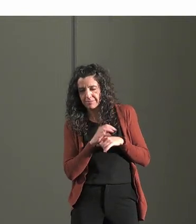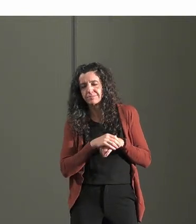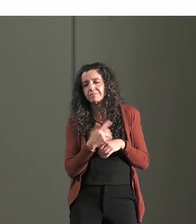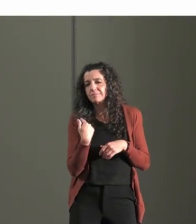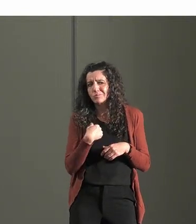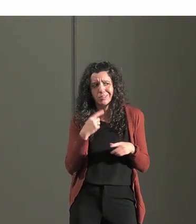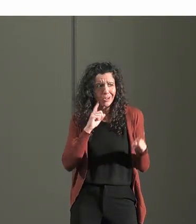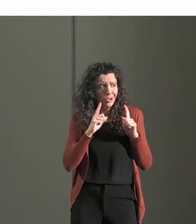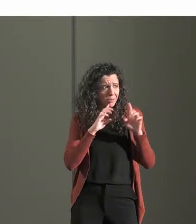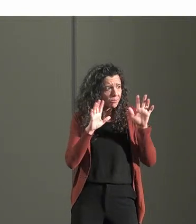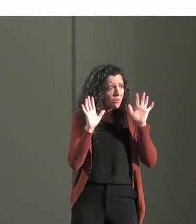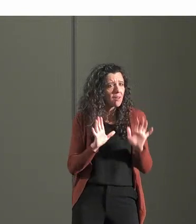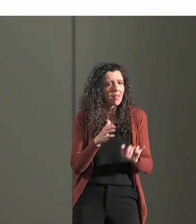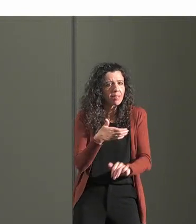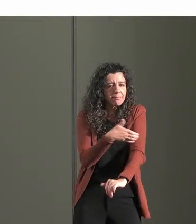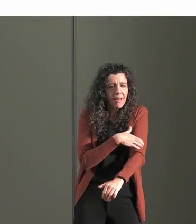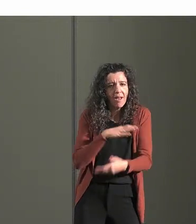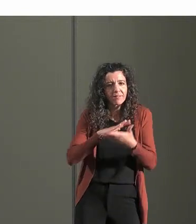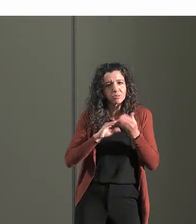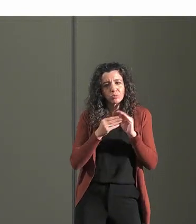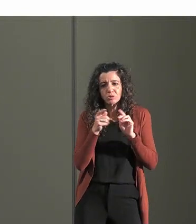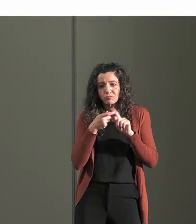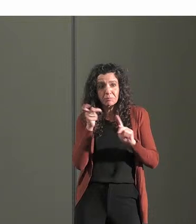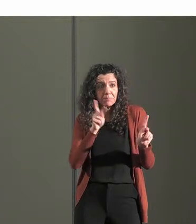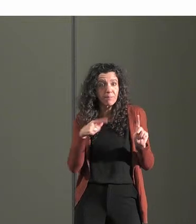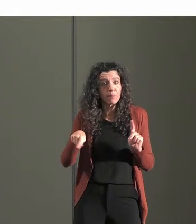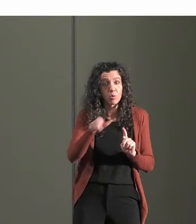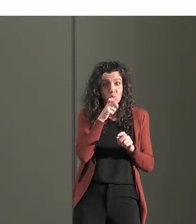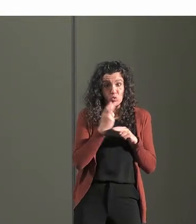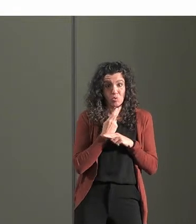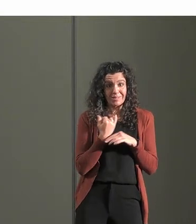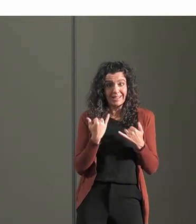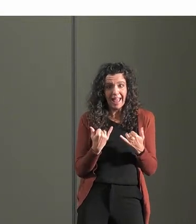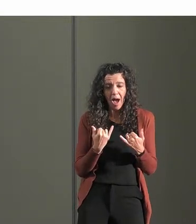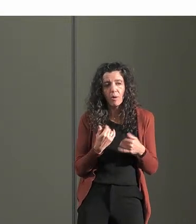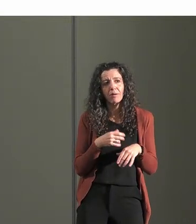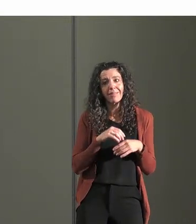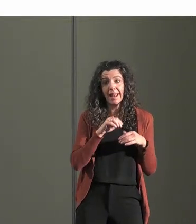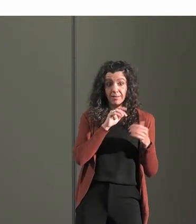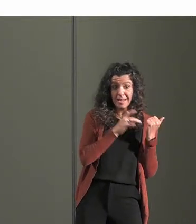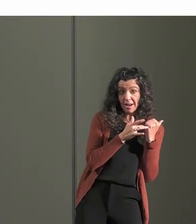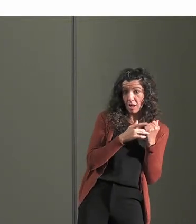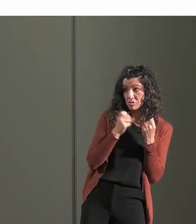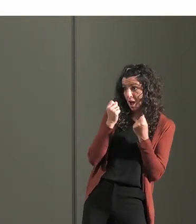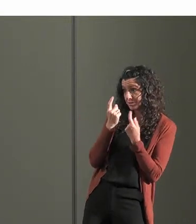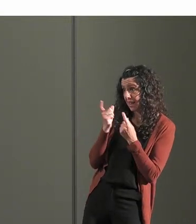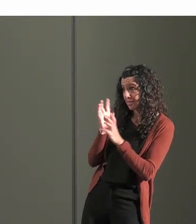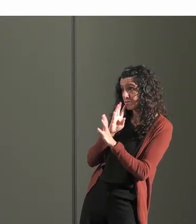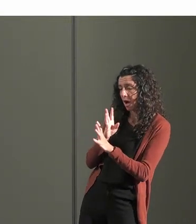rate. And so, we've heard powerful stories from our users